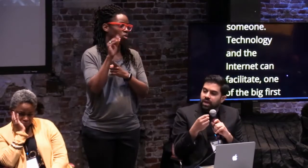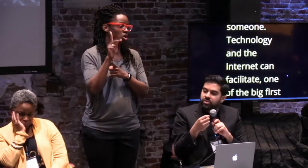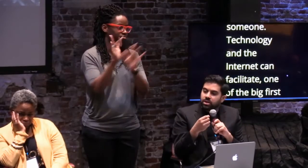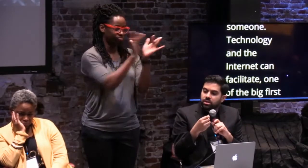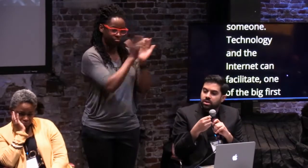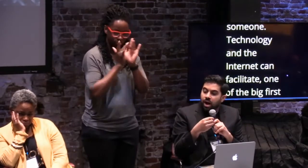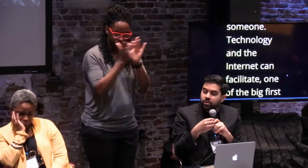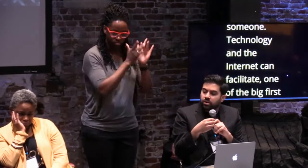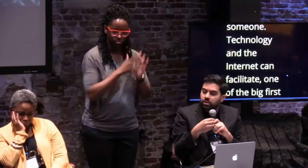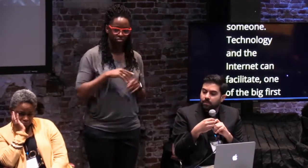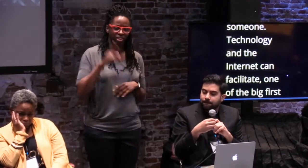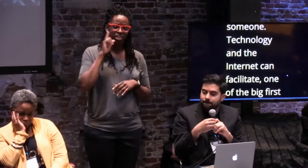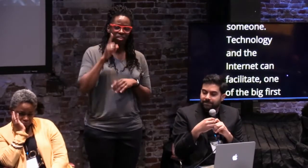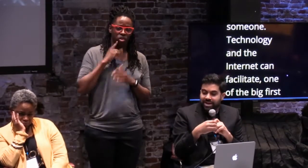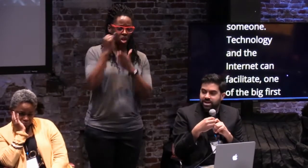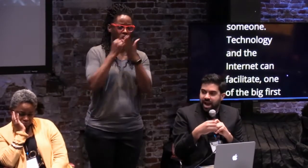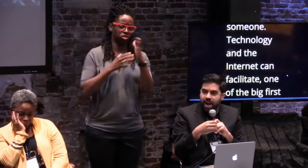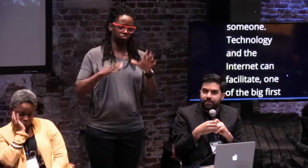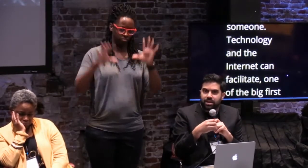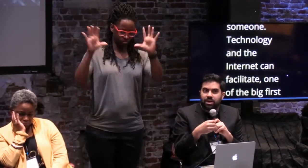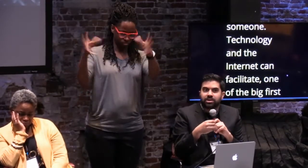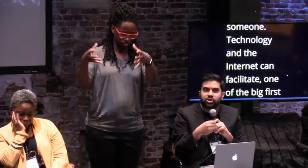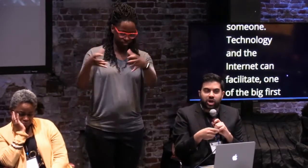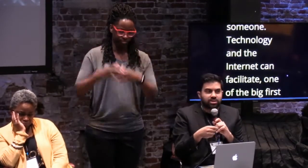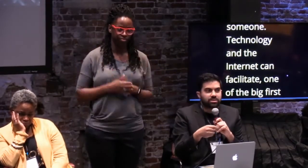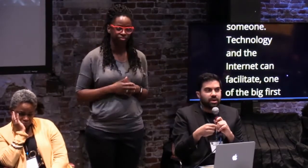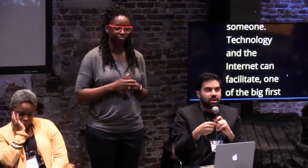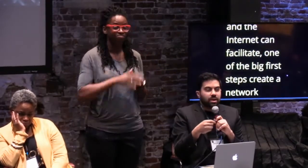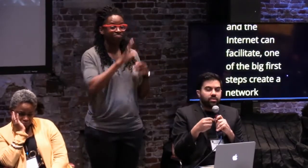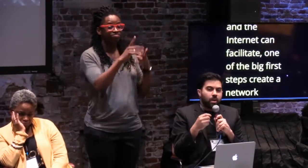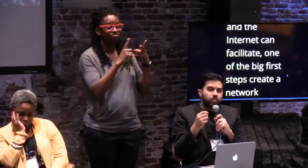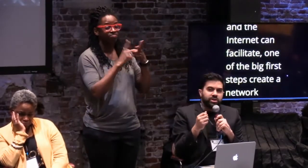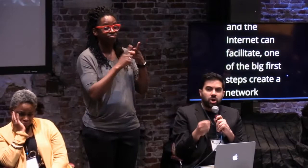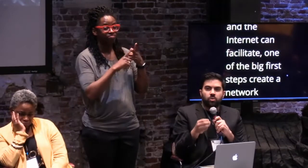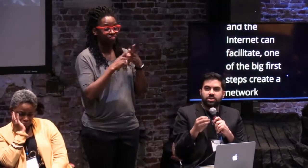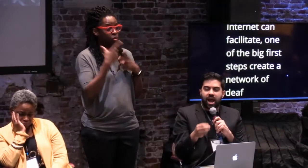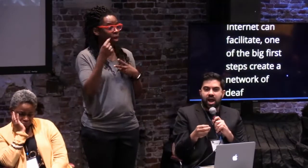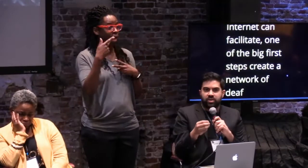I think the other big gap is just that we don't have